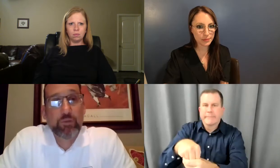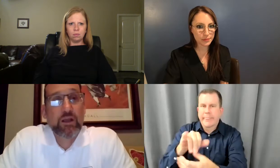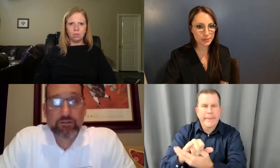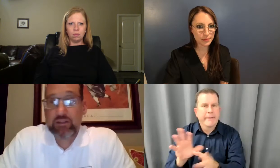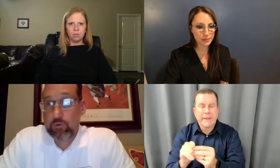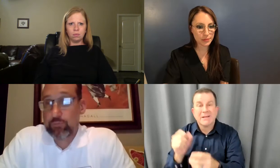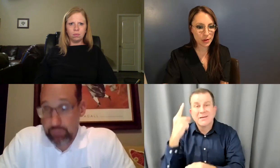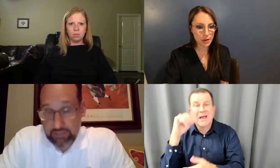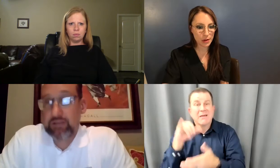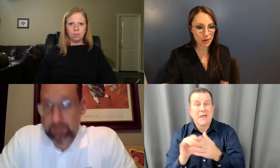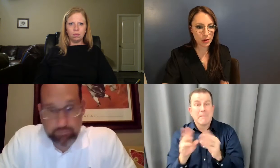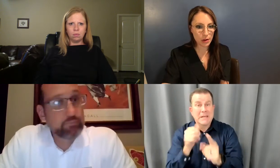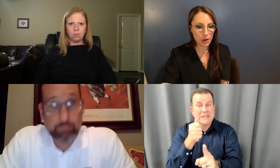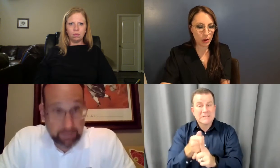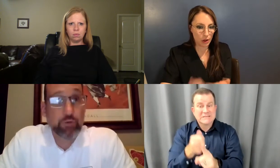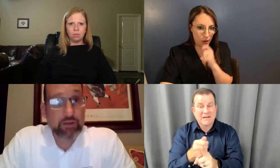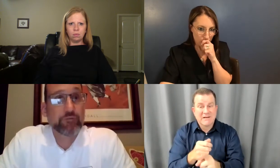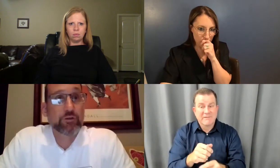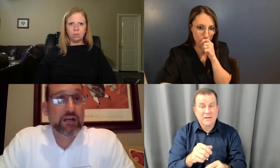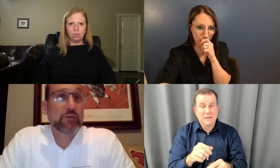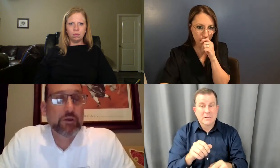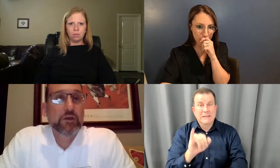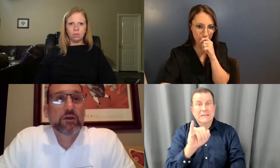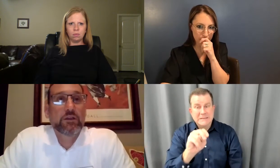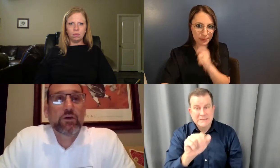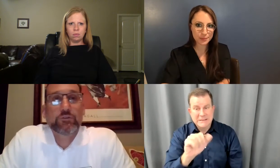but because they were basically bedridden for a time,